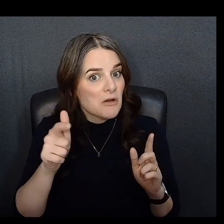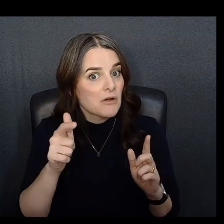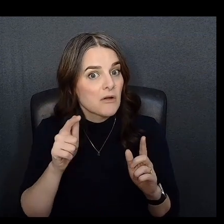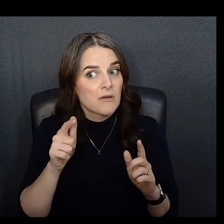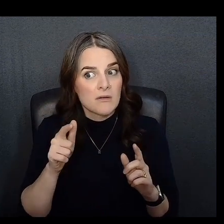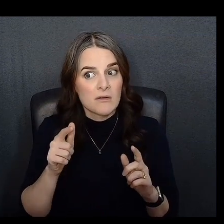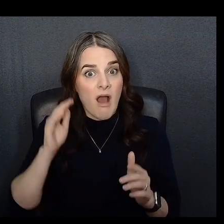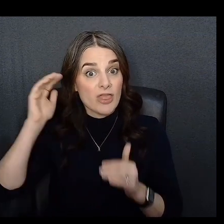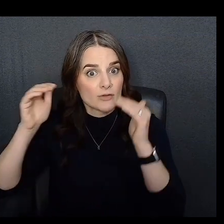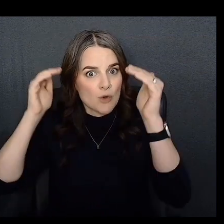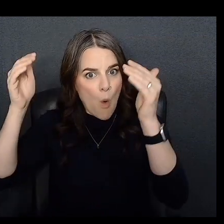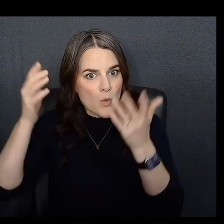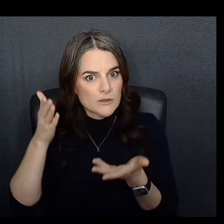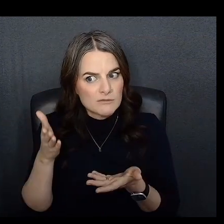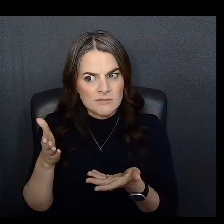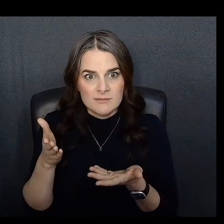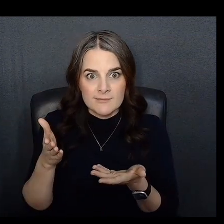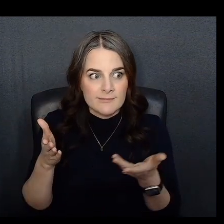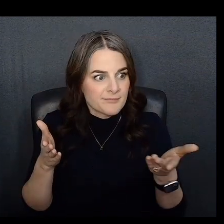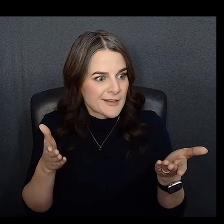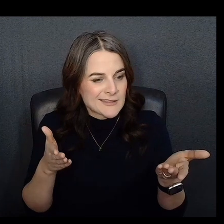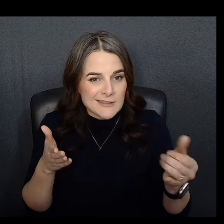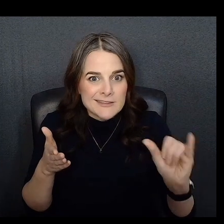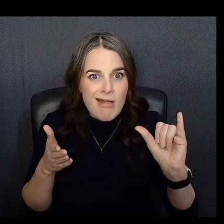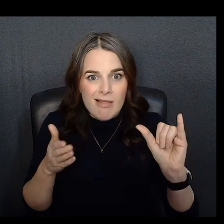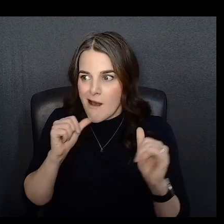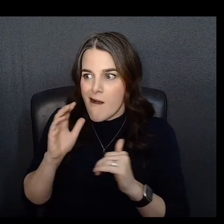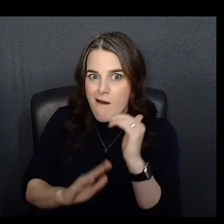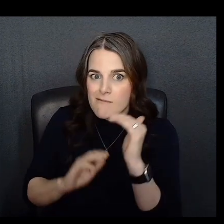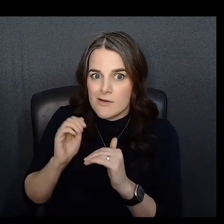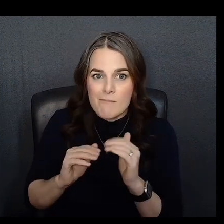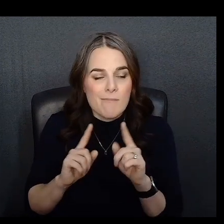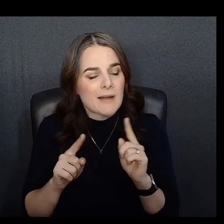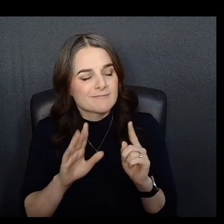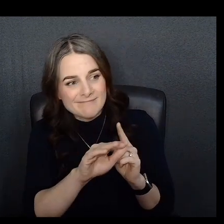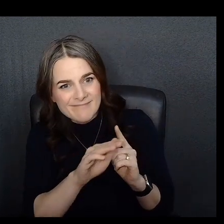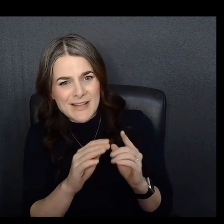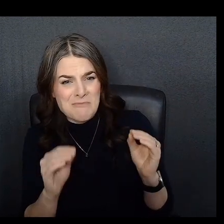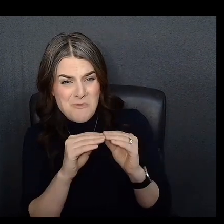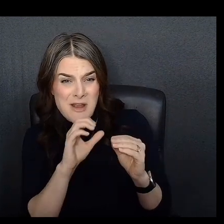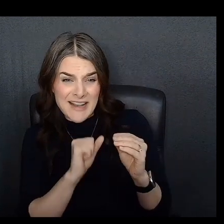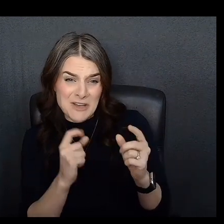if their child is an adult, but then advocating that they're an adult, this is more age-appropriate for that individual.